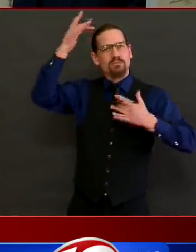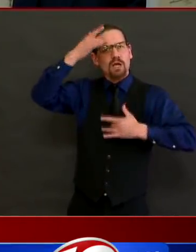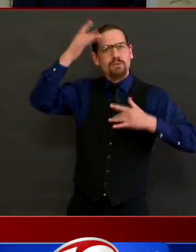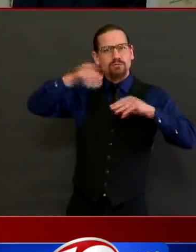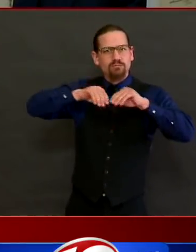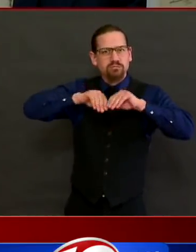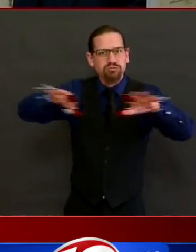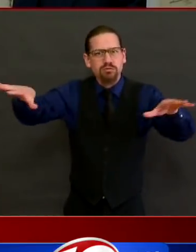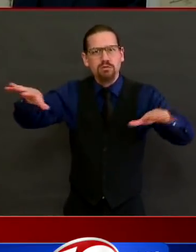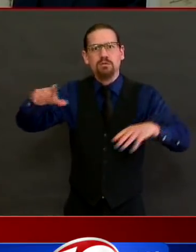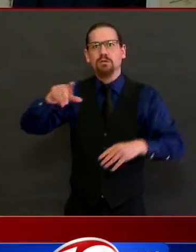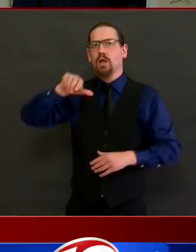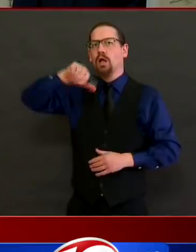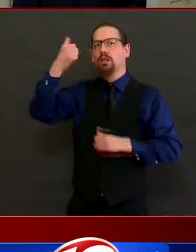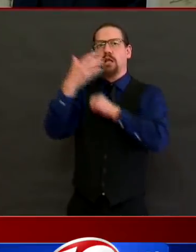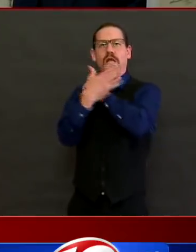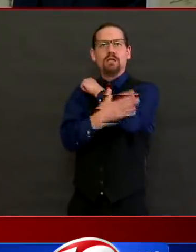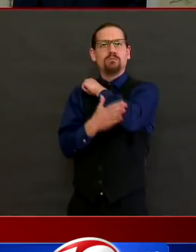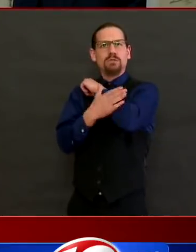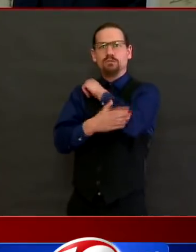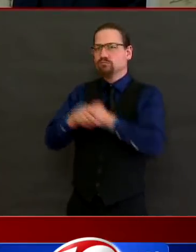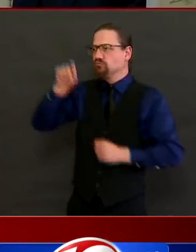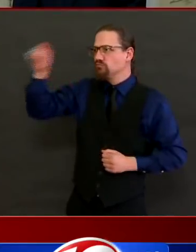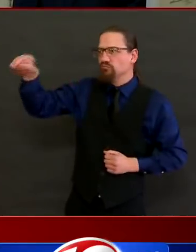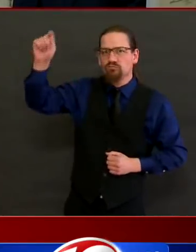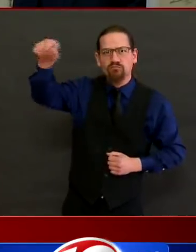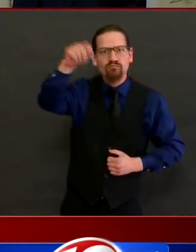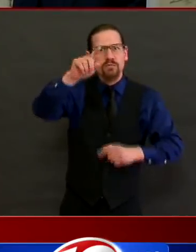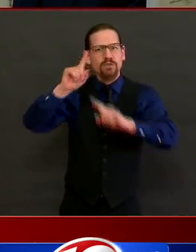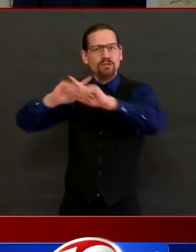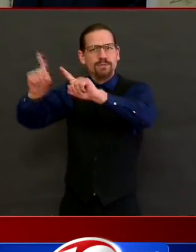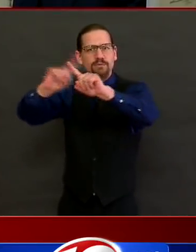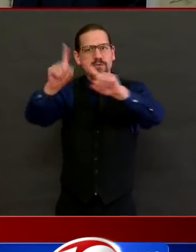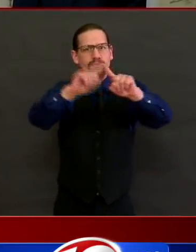KNOW ABOUT THE VIRUS FROM OTHER COUNTRIES AND OTHER COMMUNITIES